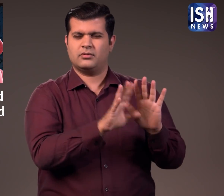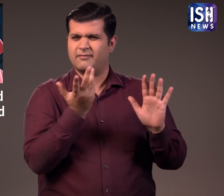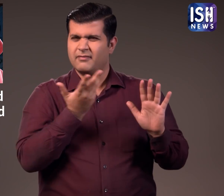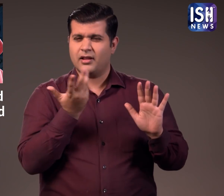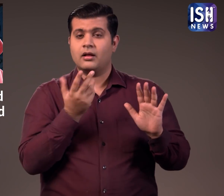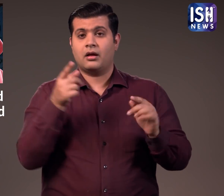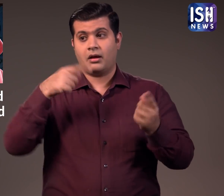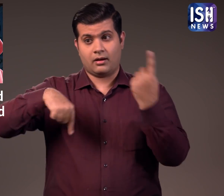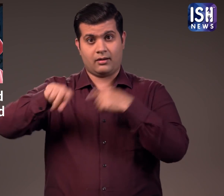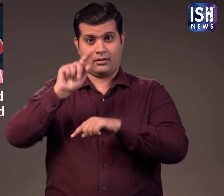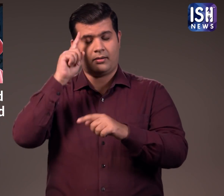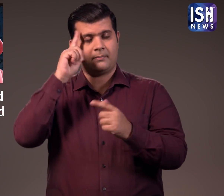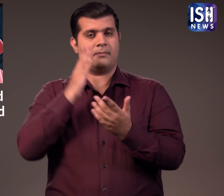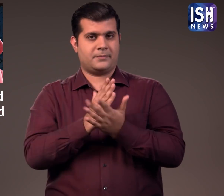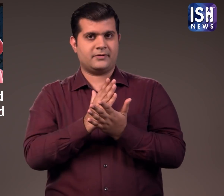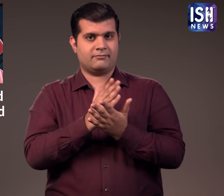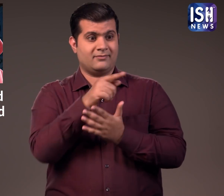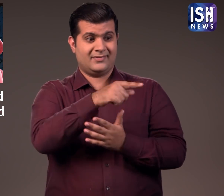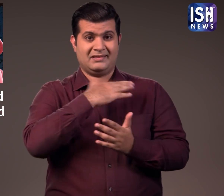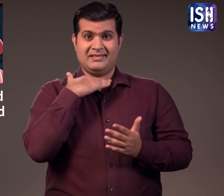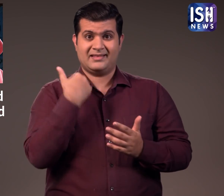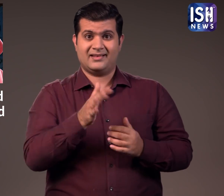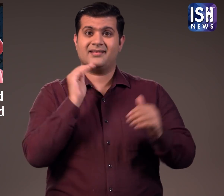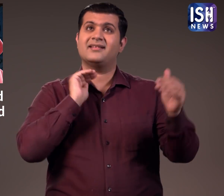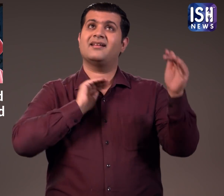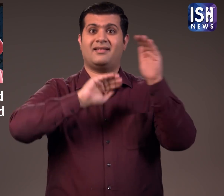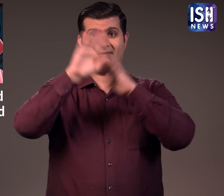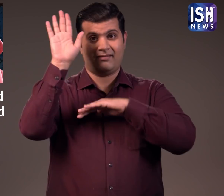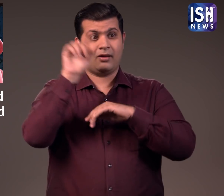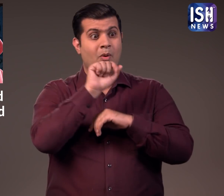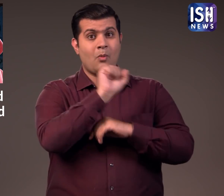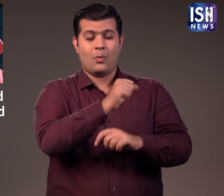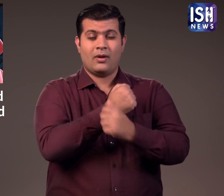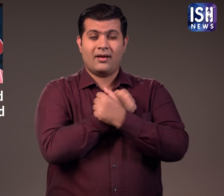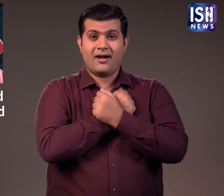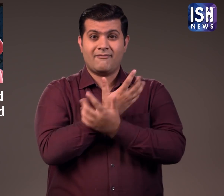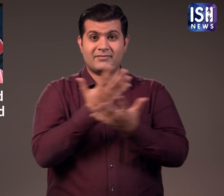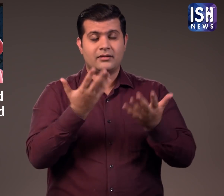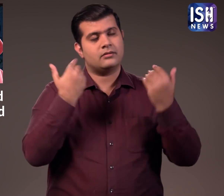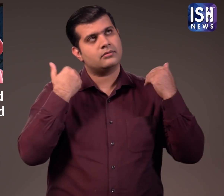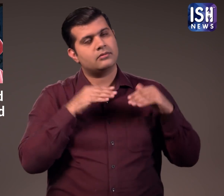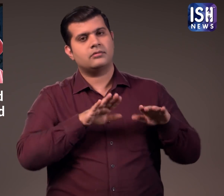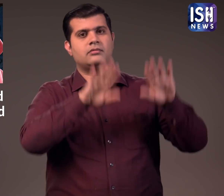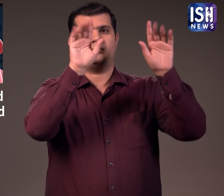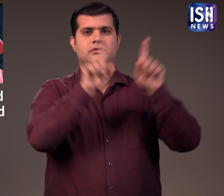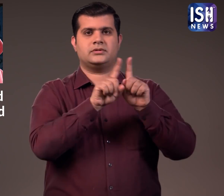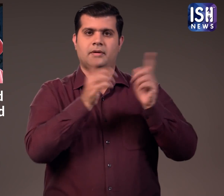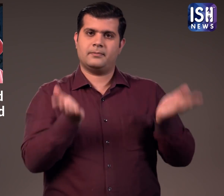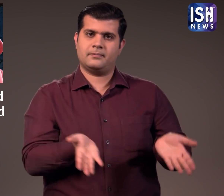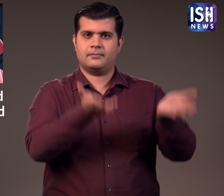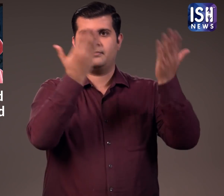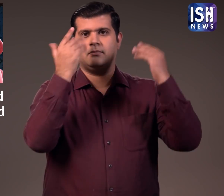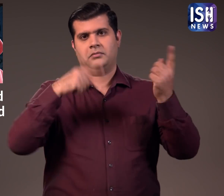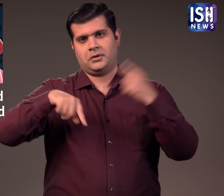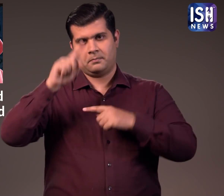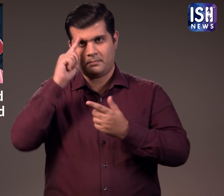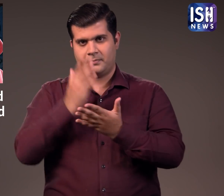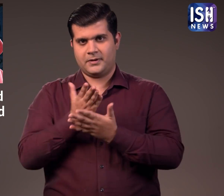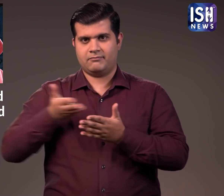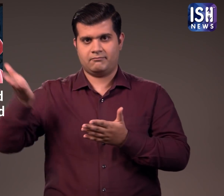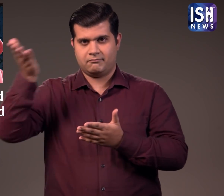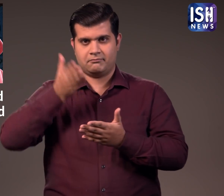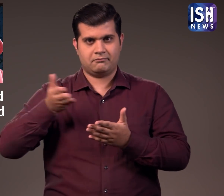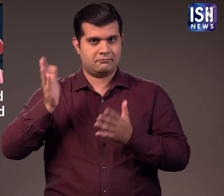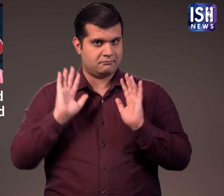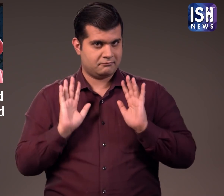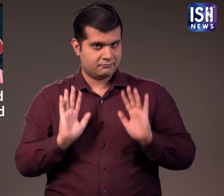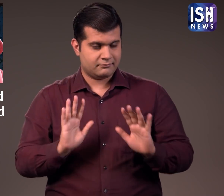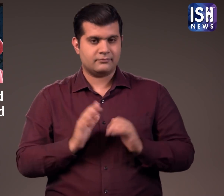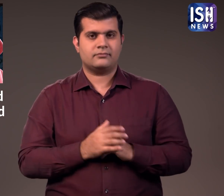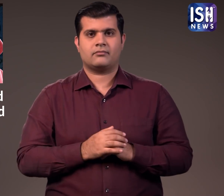The Egyptians believed that they would take all their possessions with them in the afterlife.